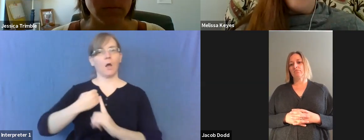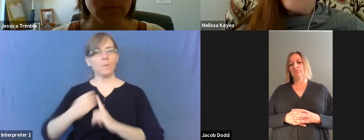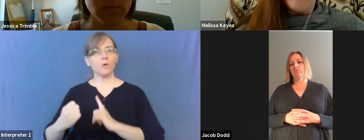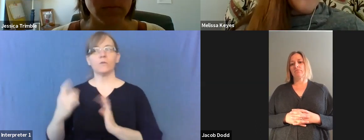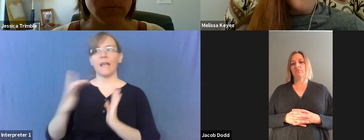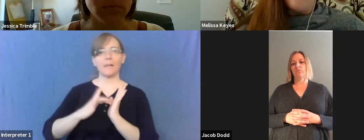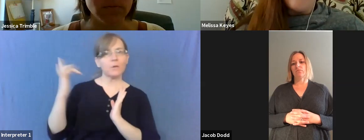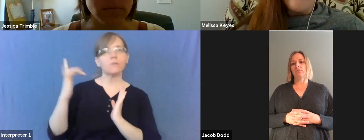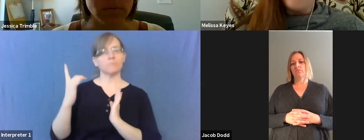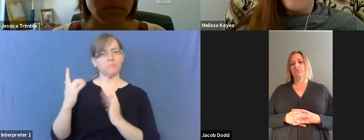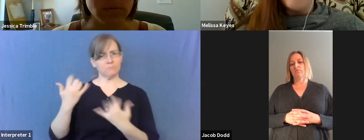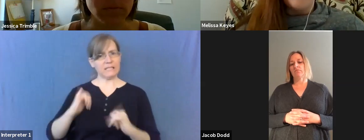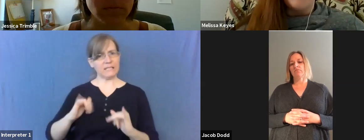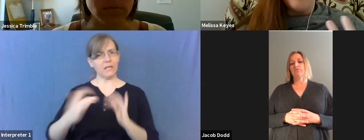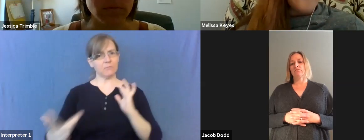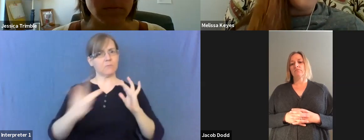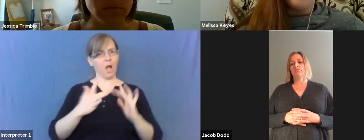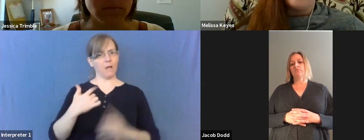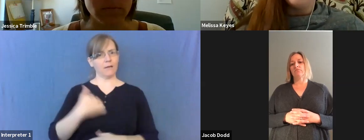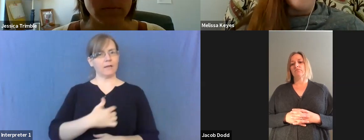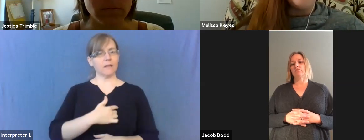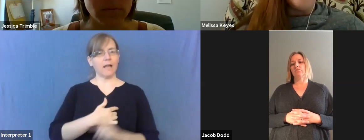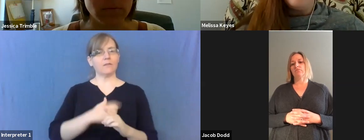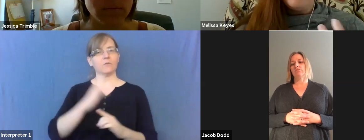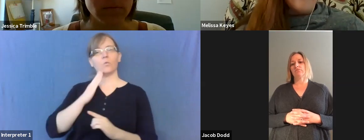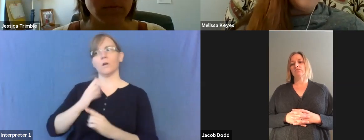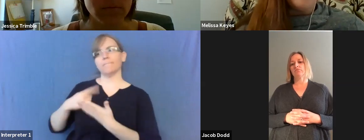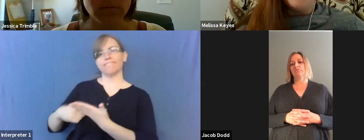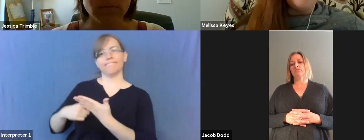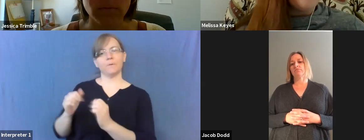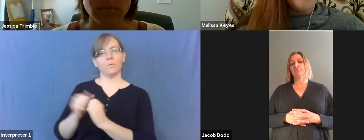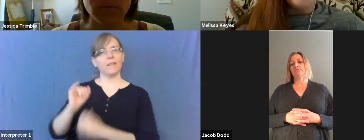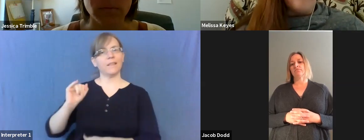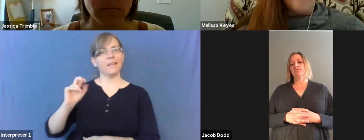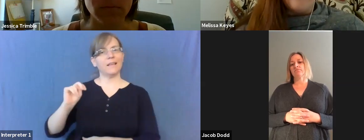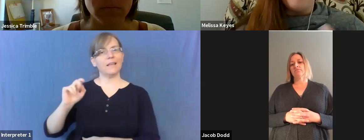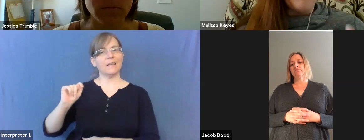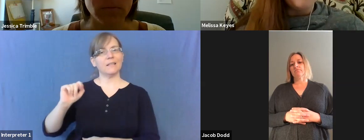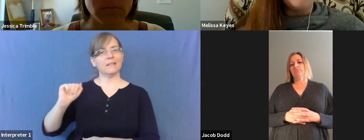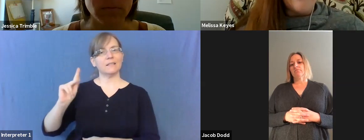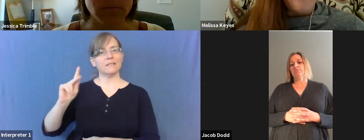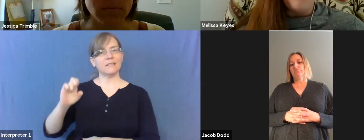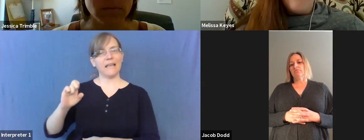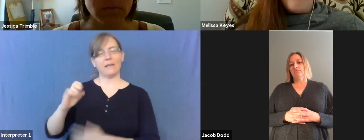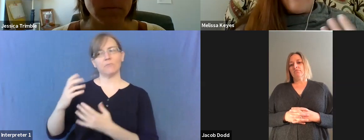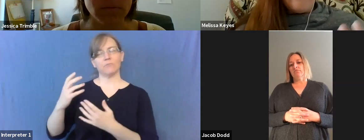they'll still speak with an intake coordinator who will gather their information, the case will still be reviewed by our staff.